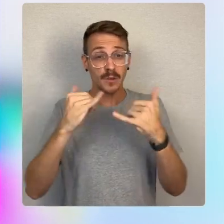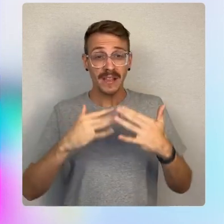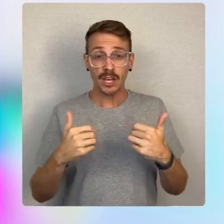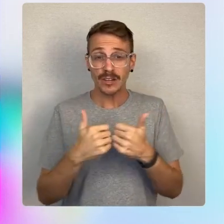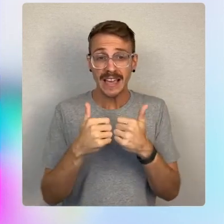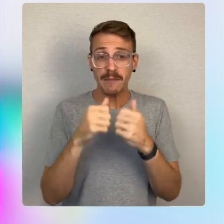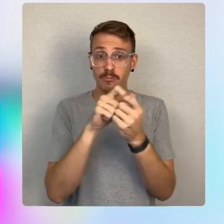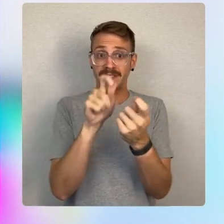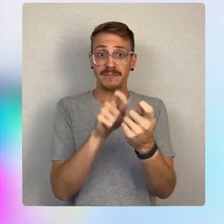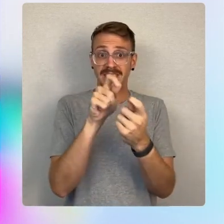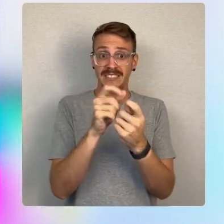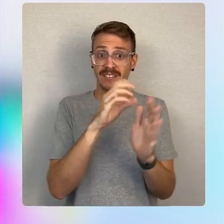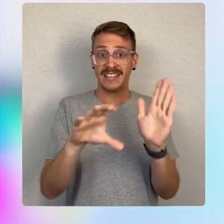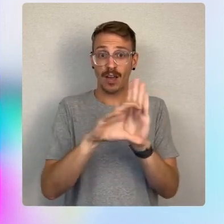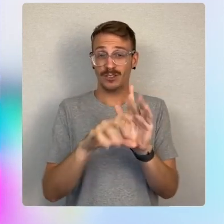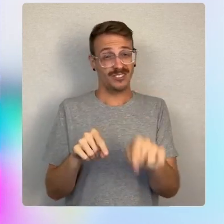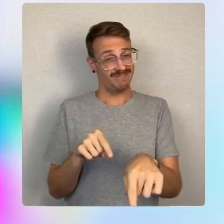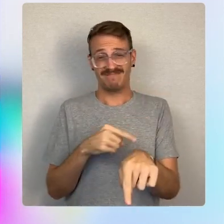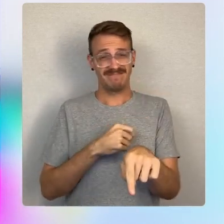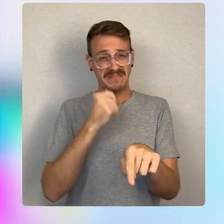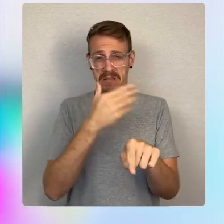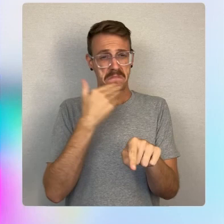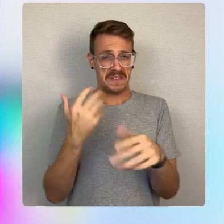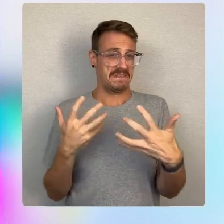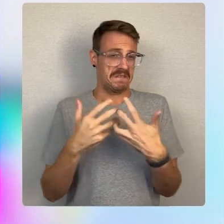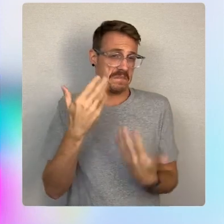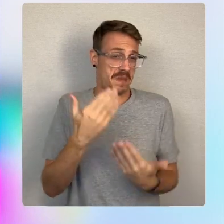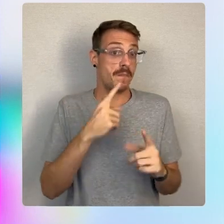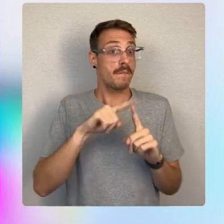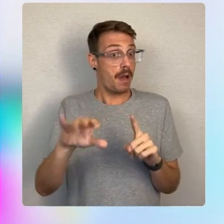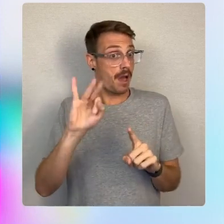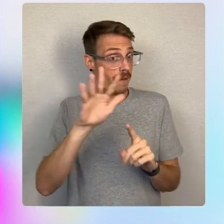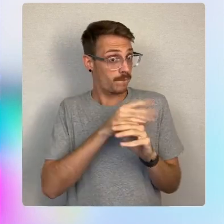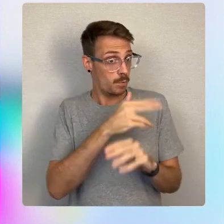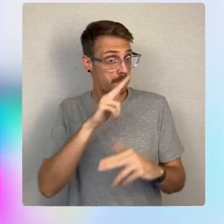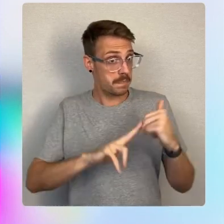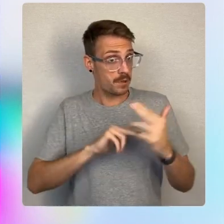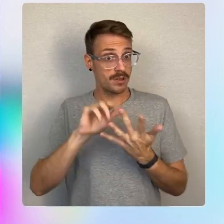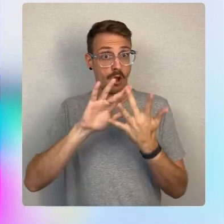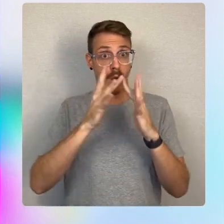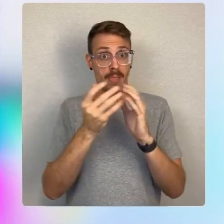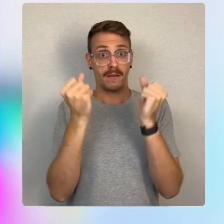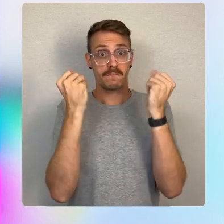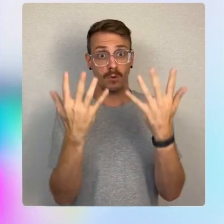with a specific character, maybe this isn't the right fit. But if you're building an online multiplayer game